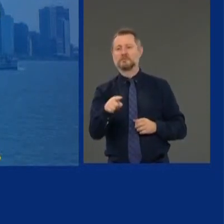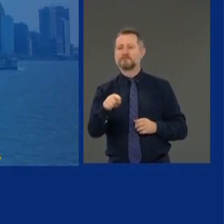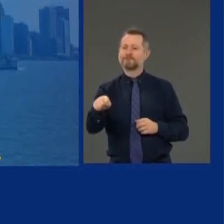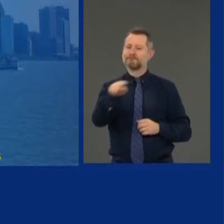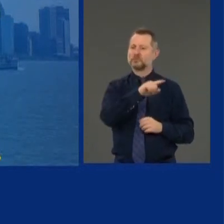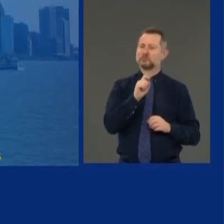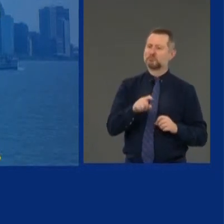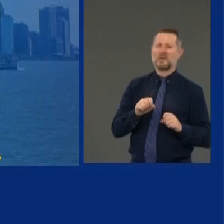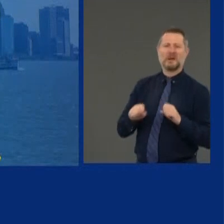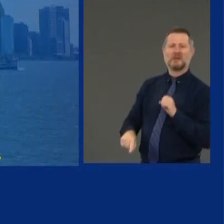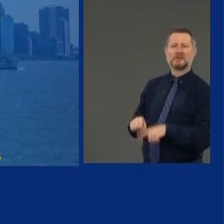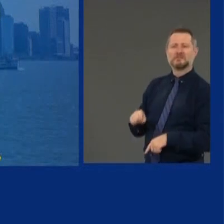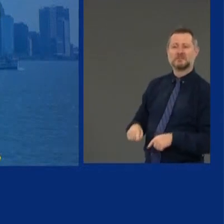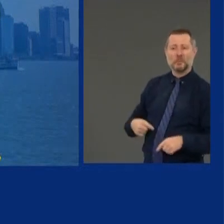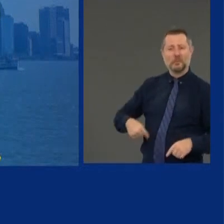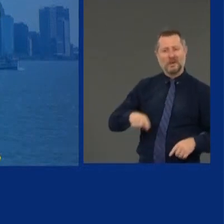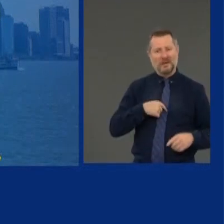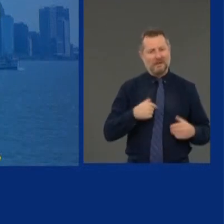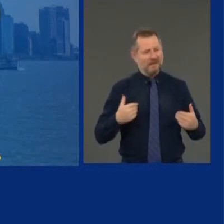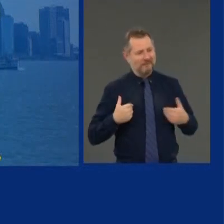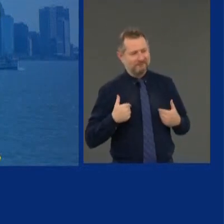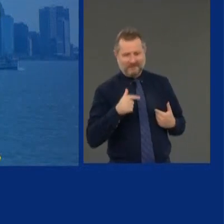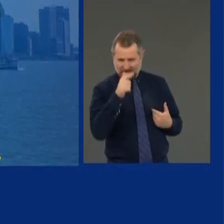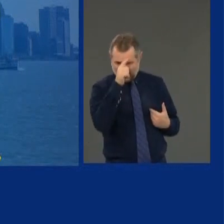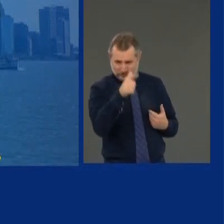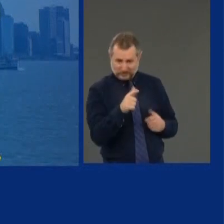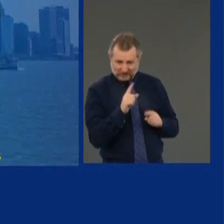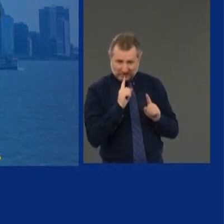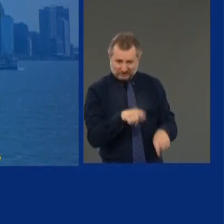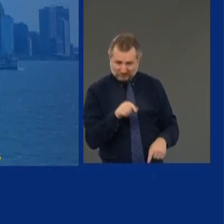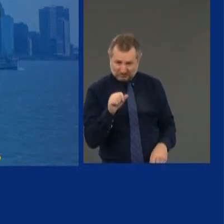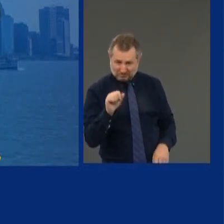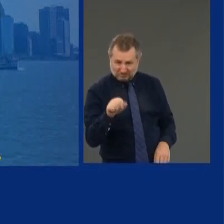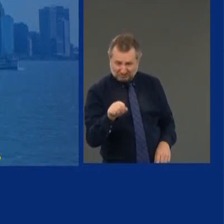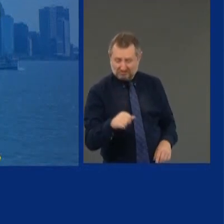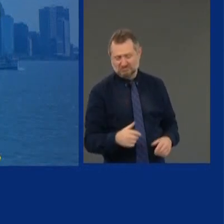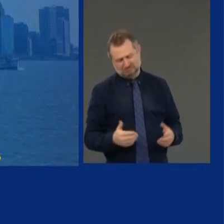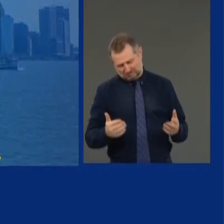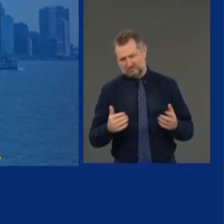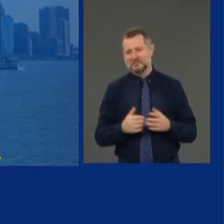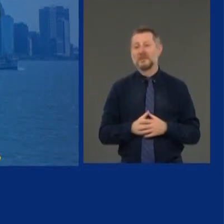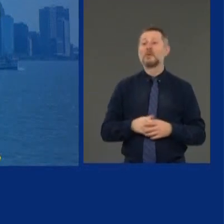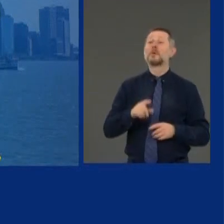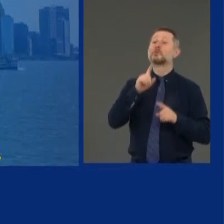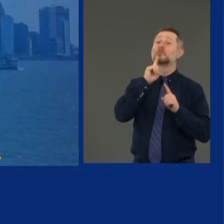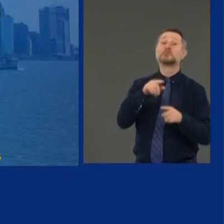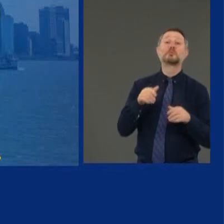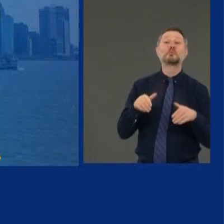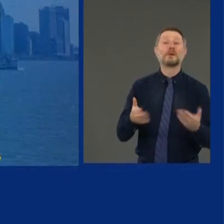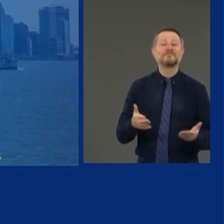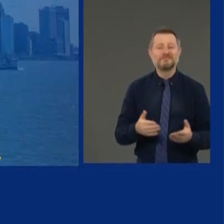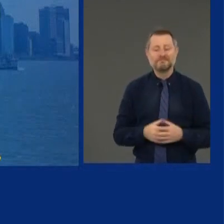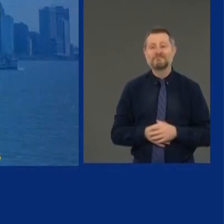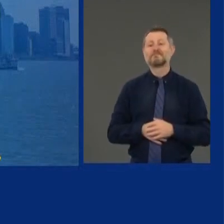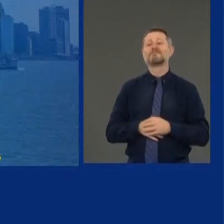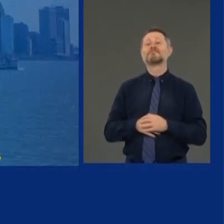THAT WOULD BE THE LOGICAL